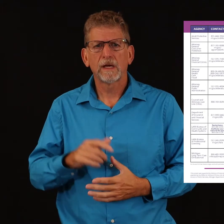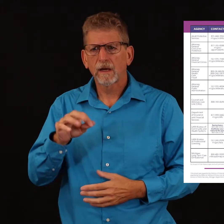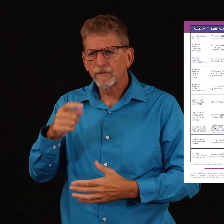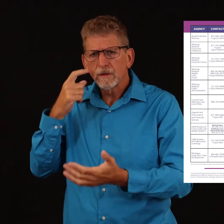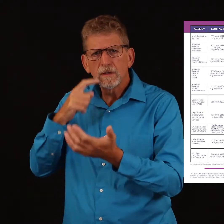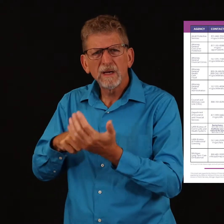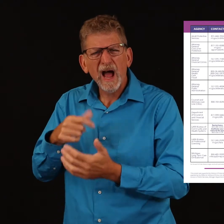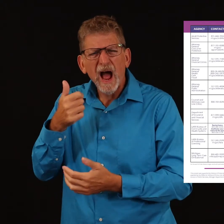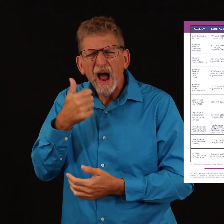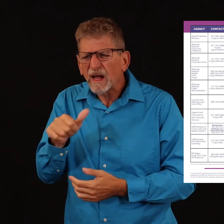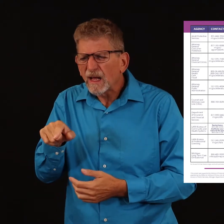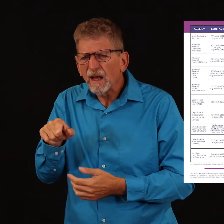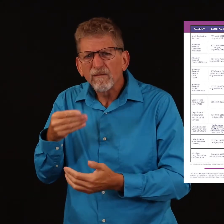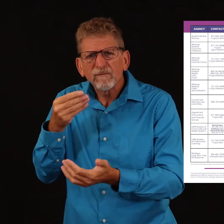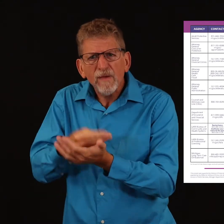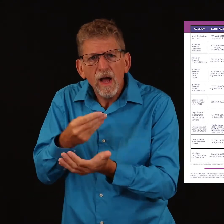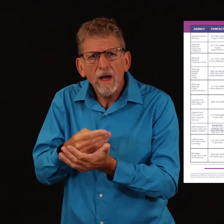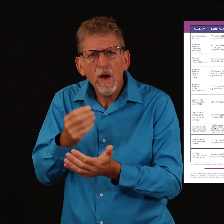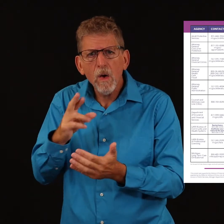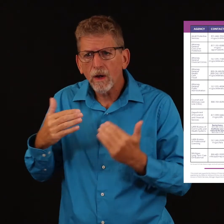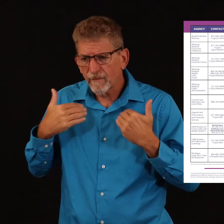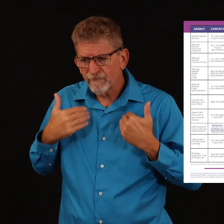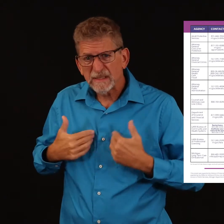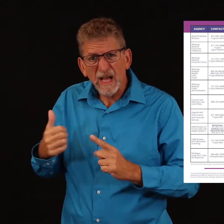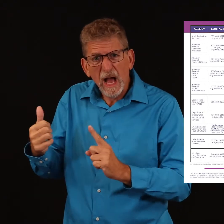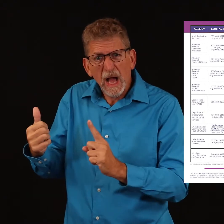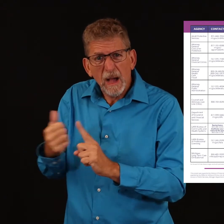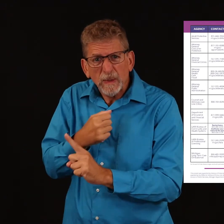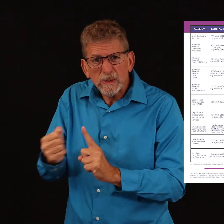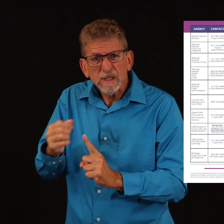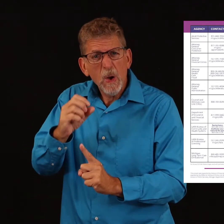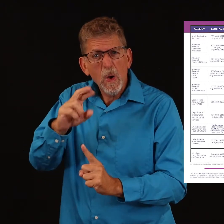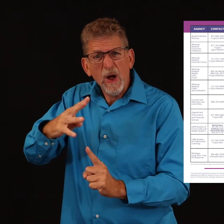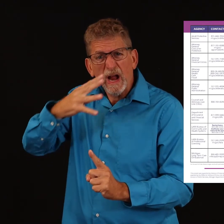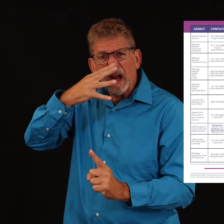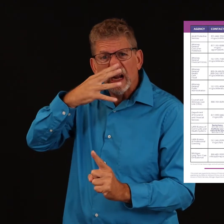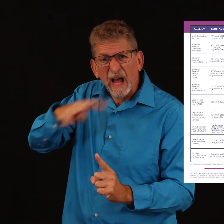Report financial or physical abuse or neglect